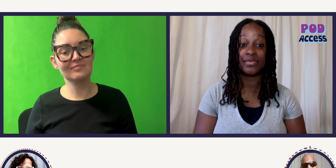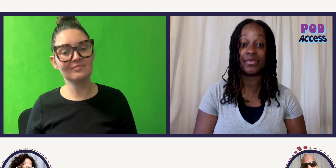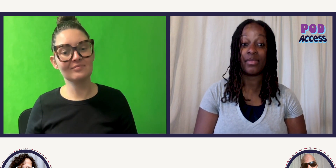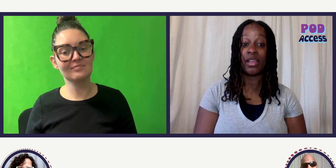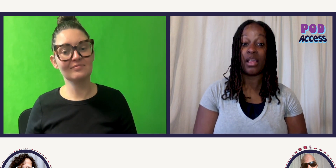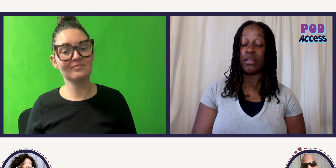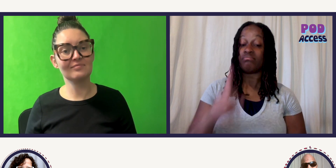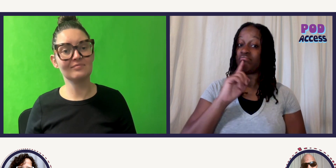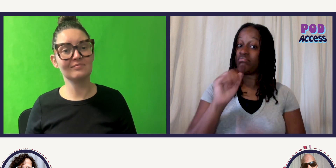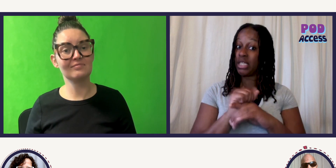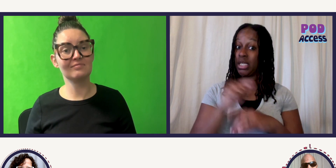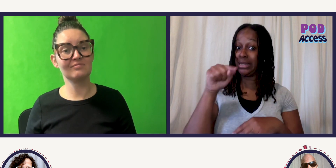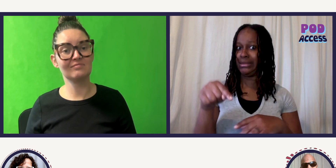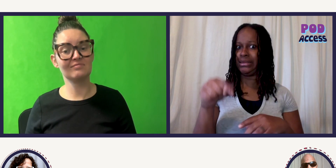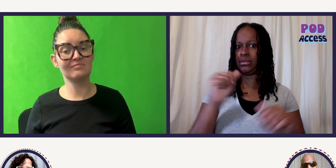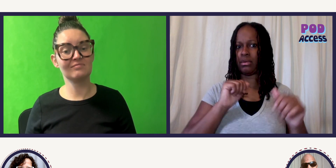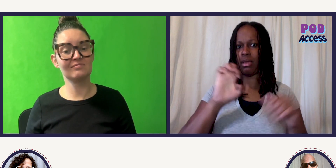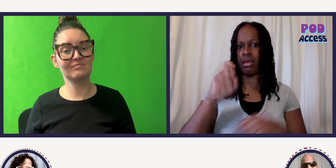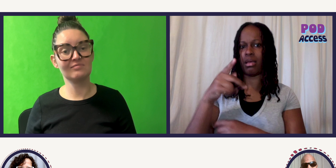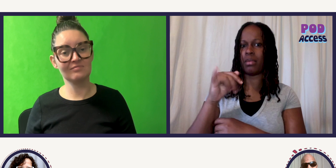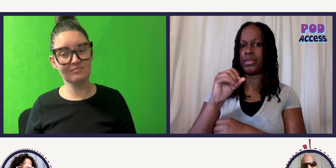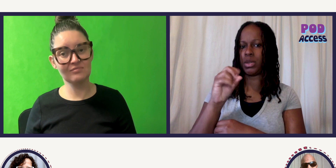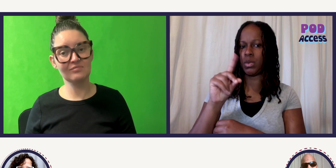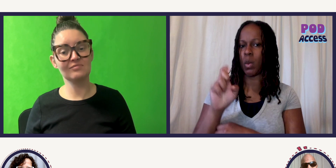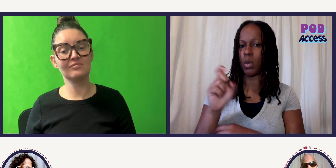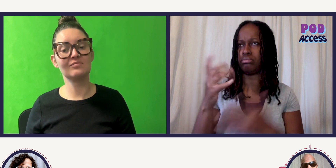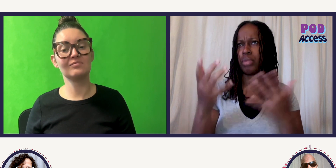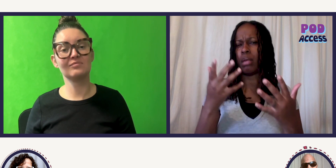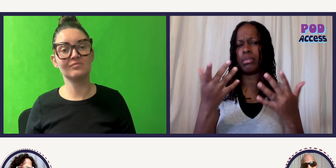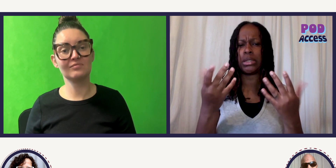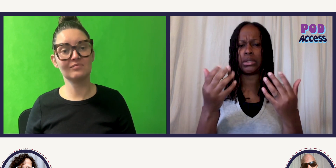In fact, this episode is probably even more important for anyone who feels similar to you and I.